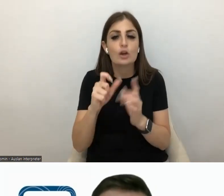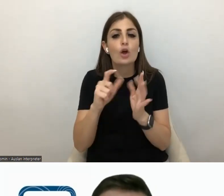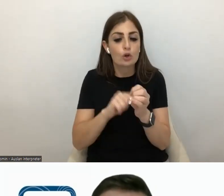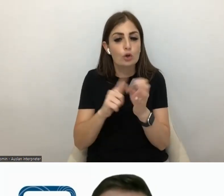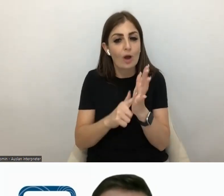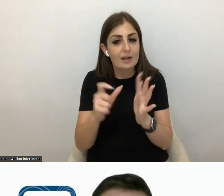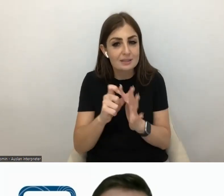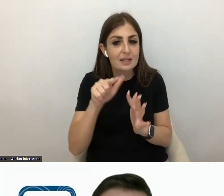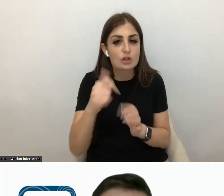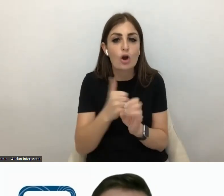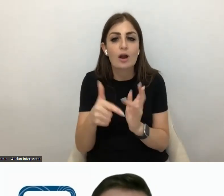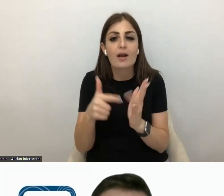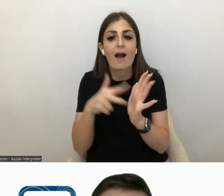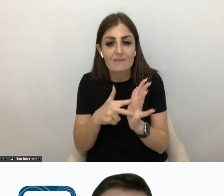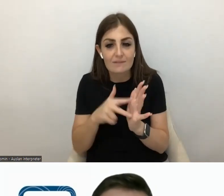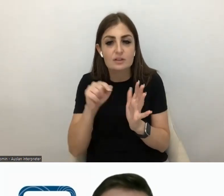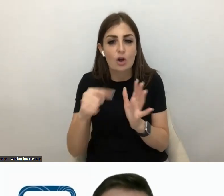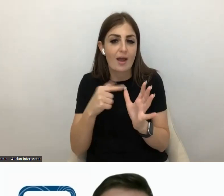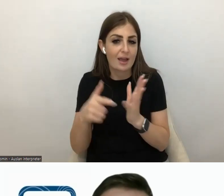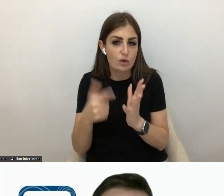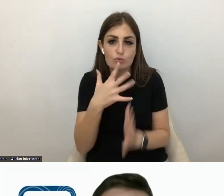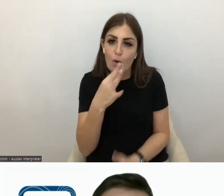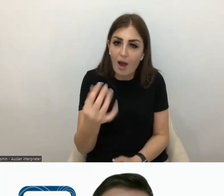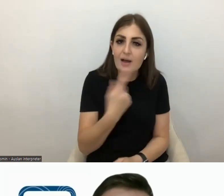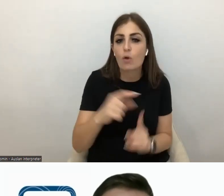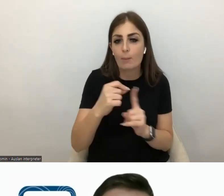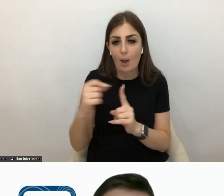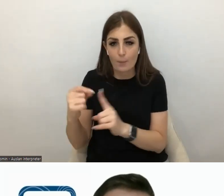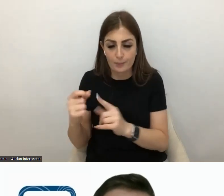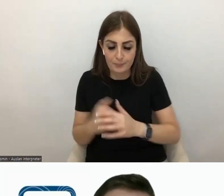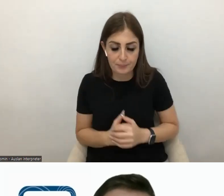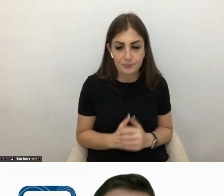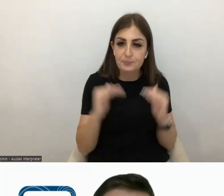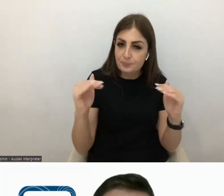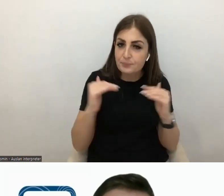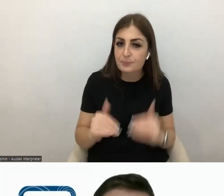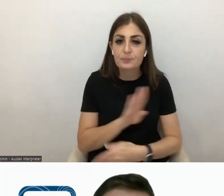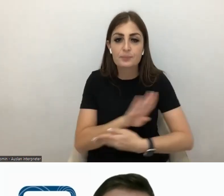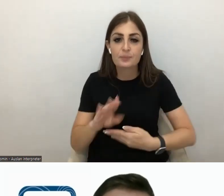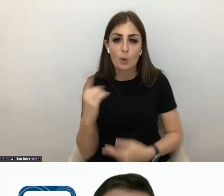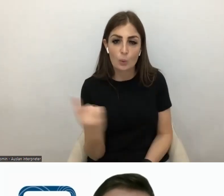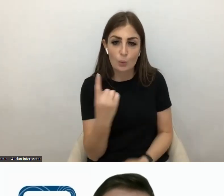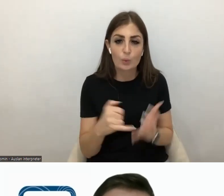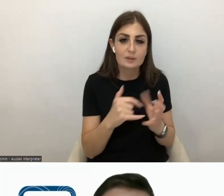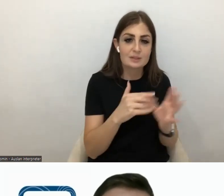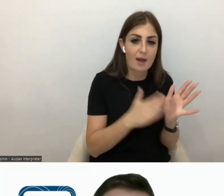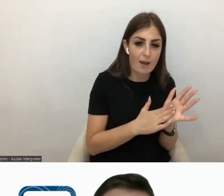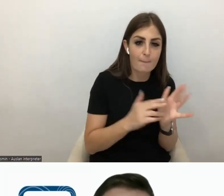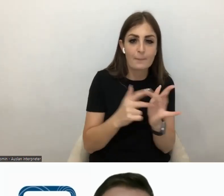request the slides. Our presenters today are Sam and Nakul.